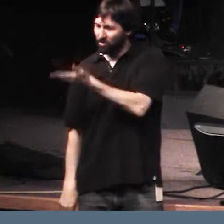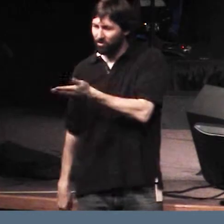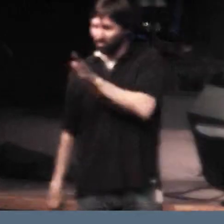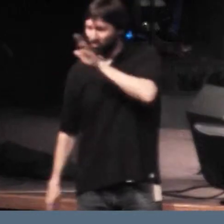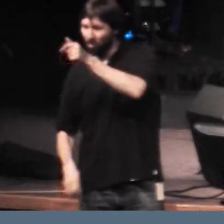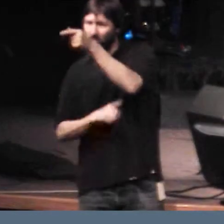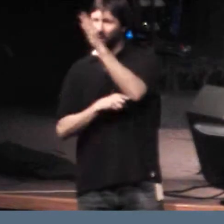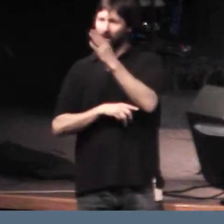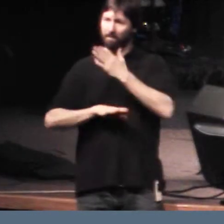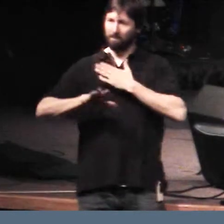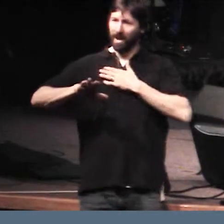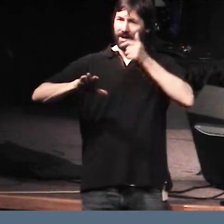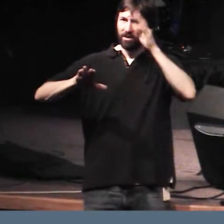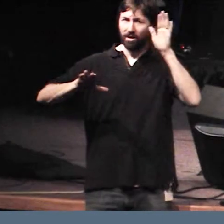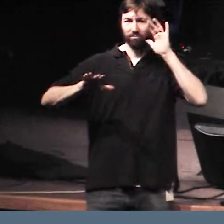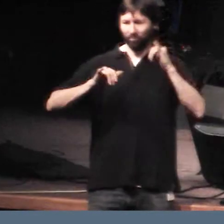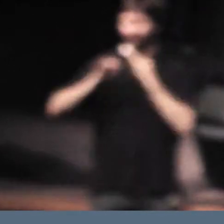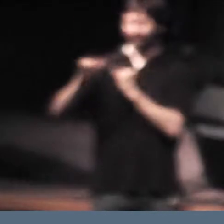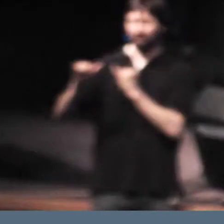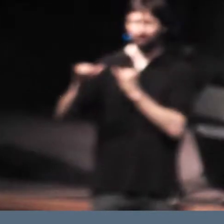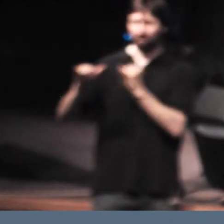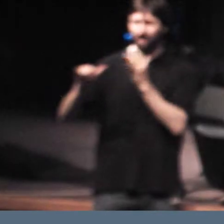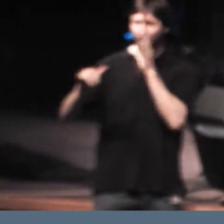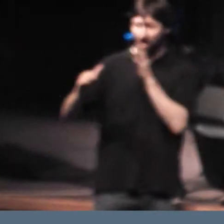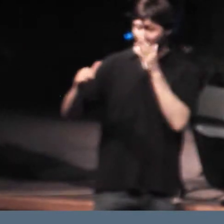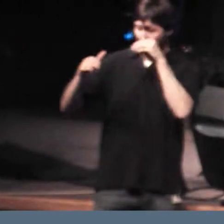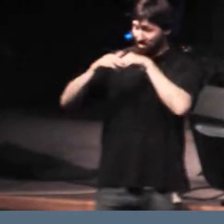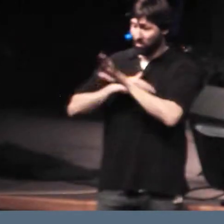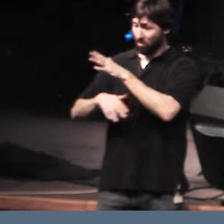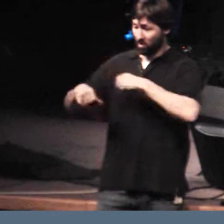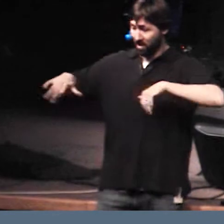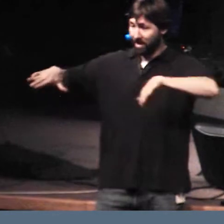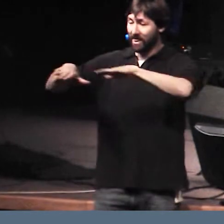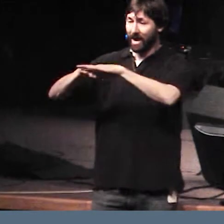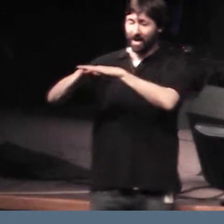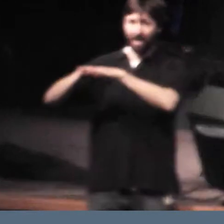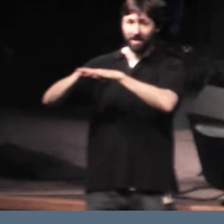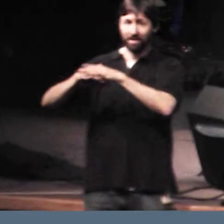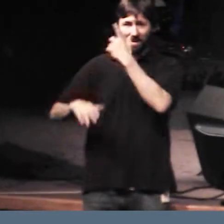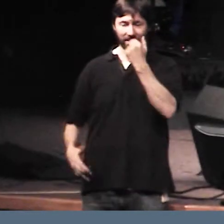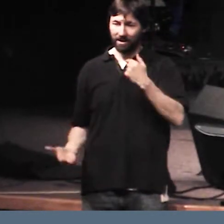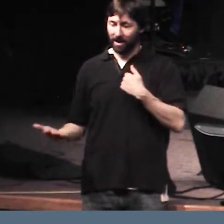your God will be my God and I'll even become in your land the object of ridicule because I know I'm not one of you